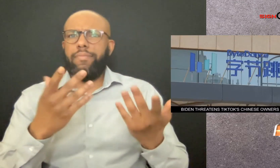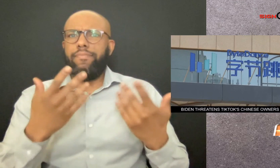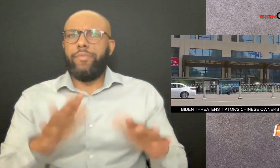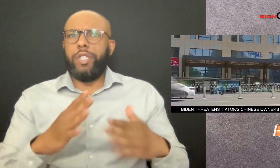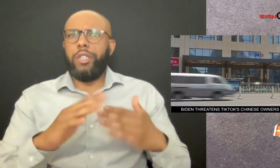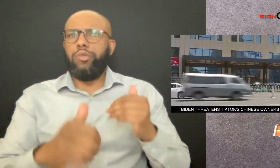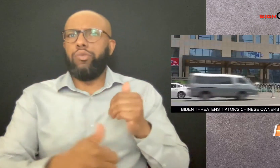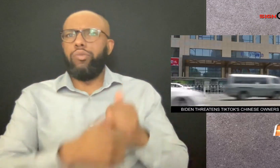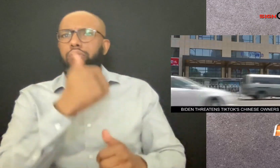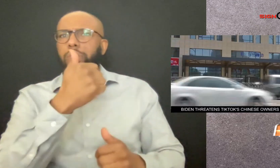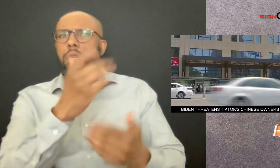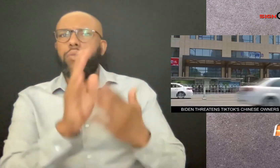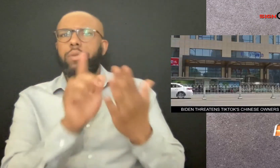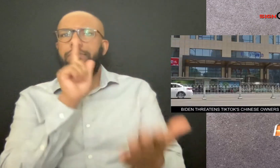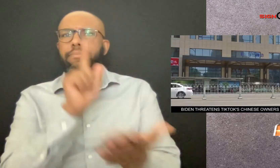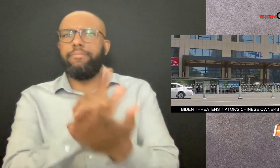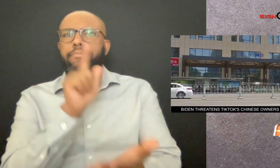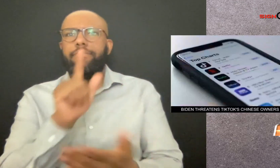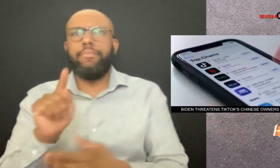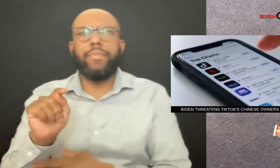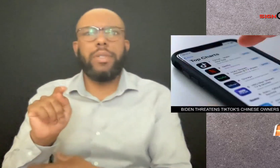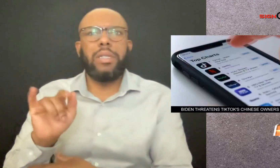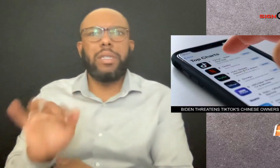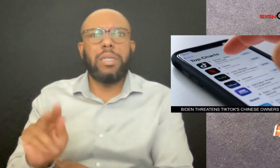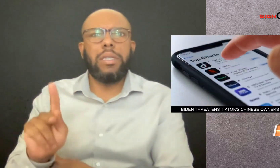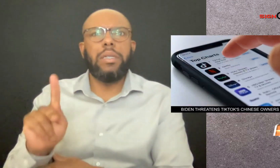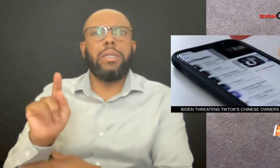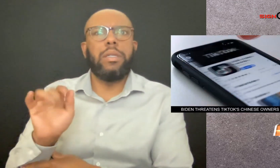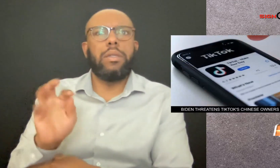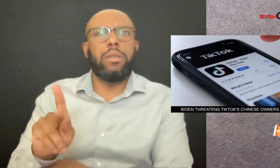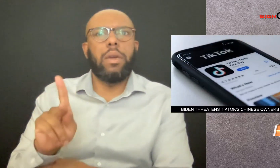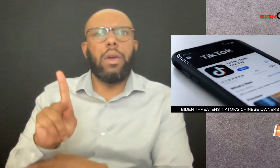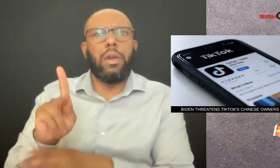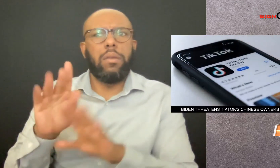The White House is supposedly threatening to ban tiktok in the US.